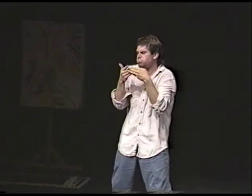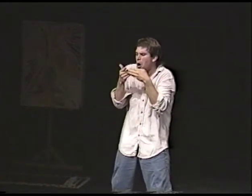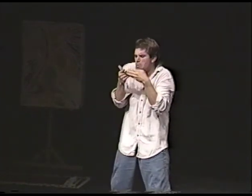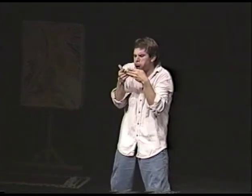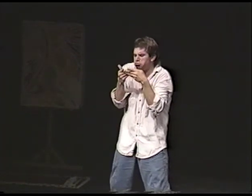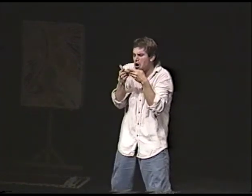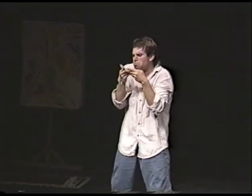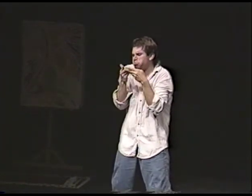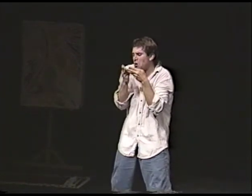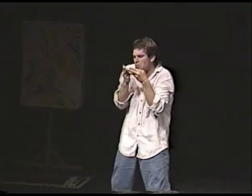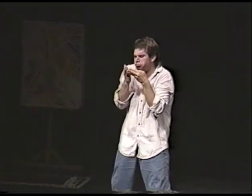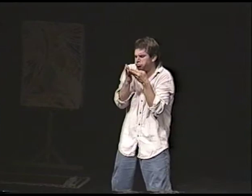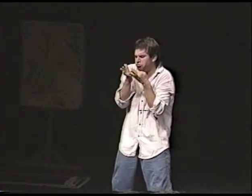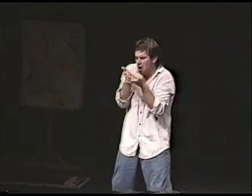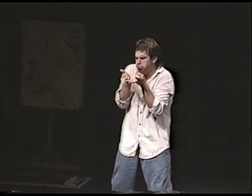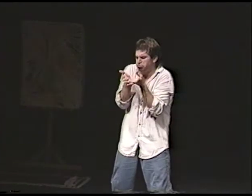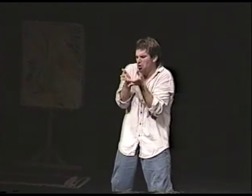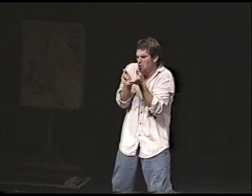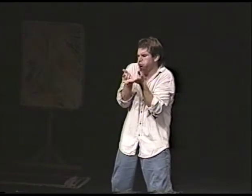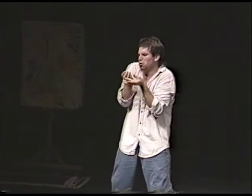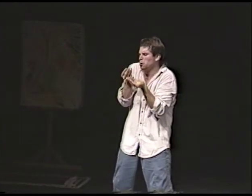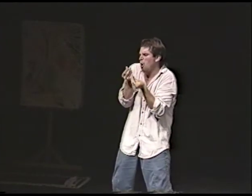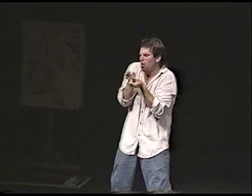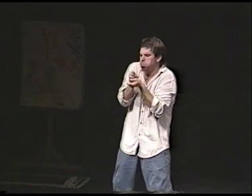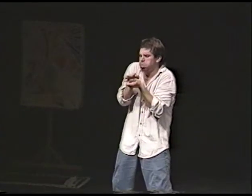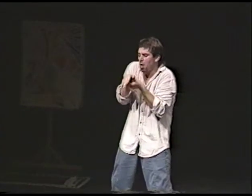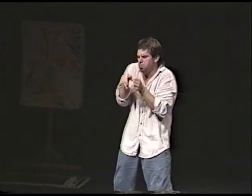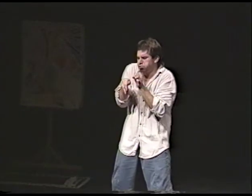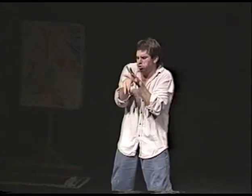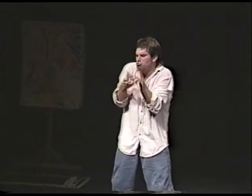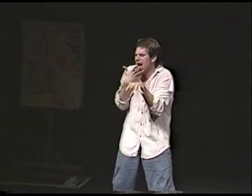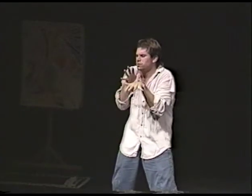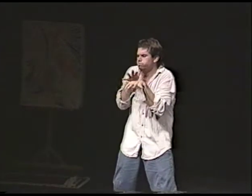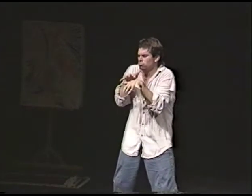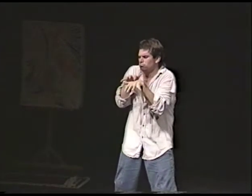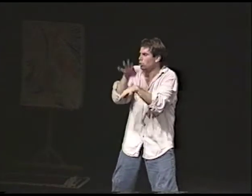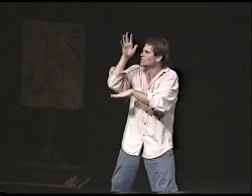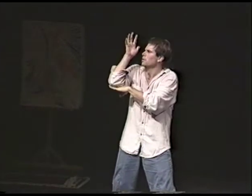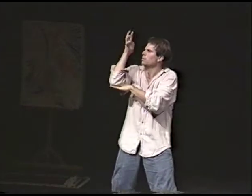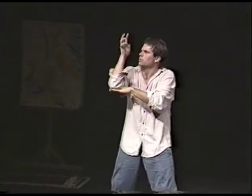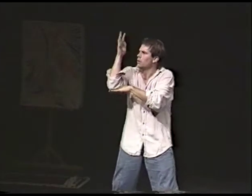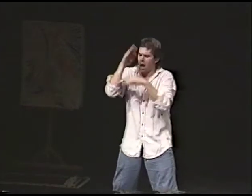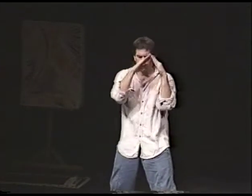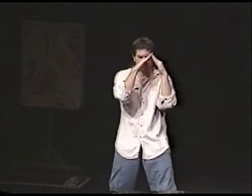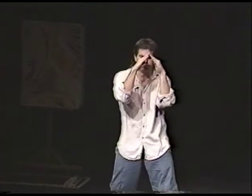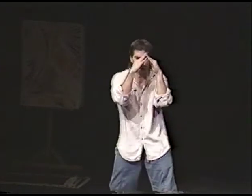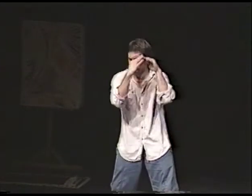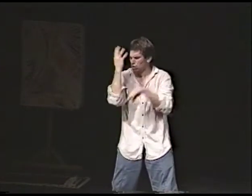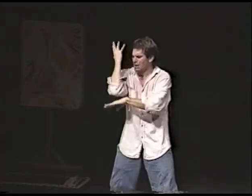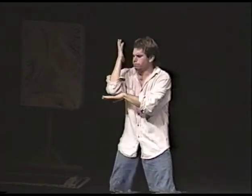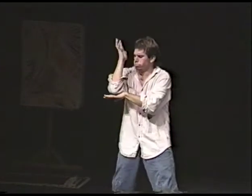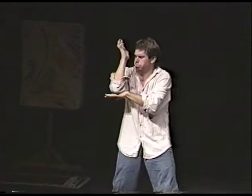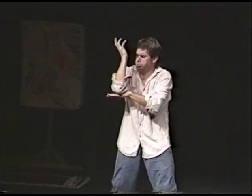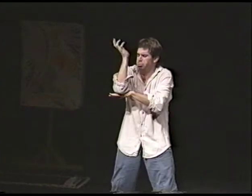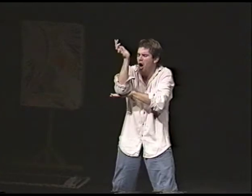Pieces of dirt flowing down into the water. Grass moving down trees and a house.